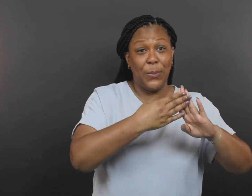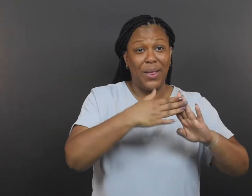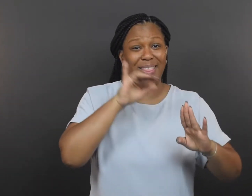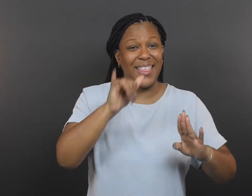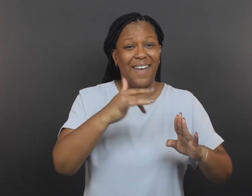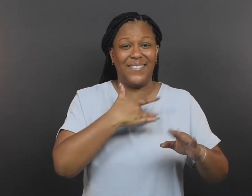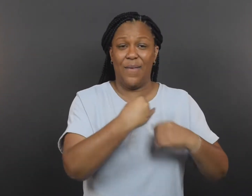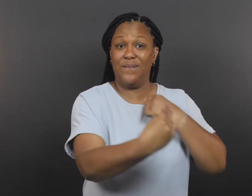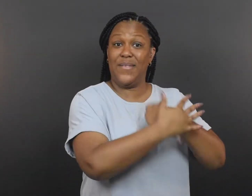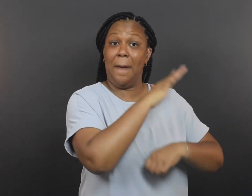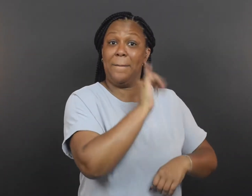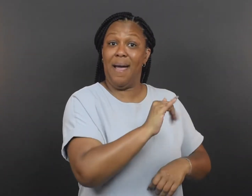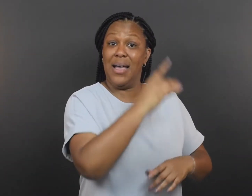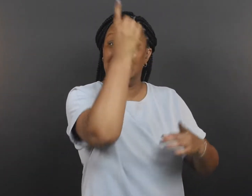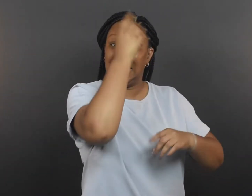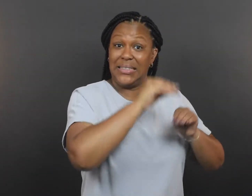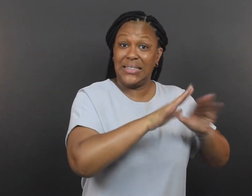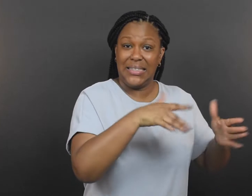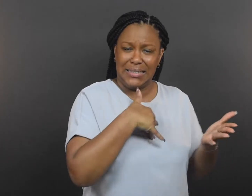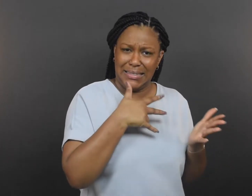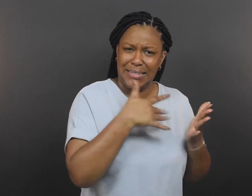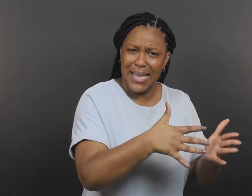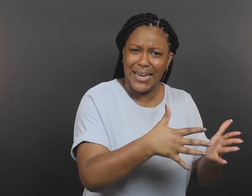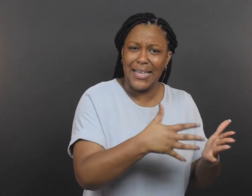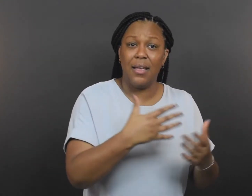communities that were affected by the disease I was studying.”